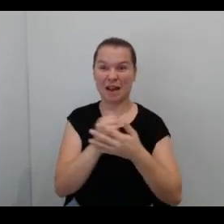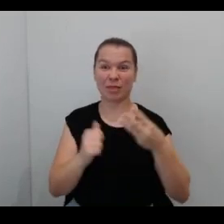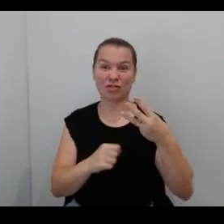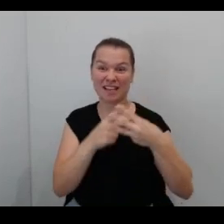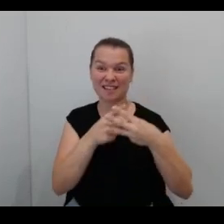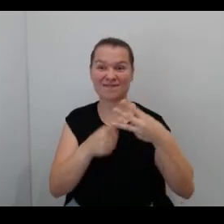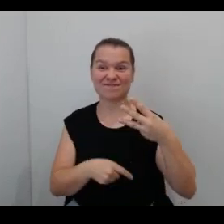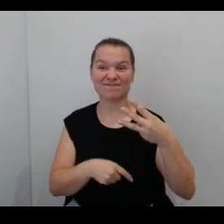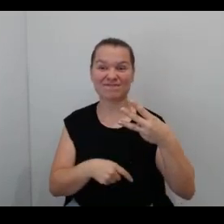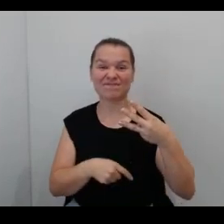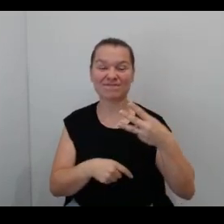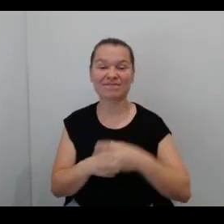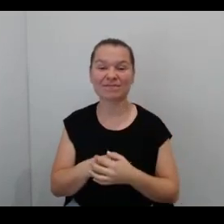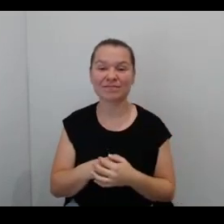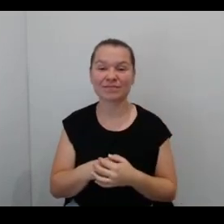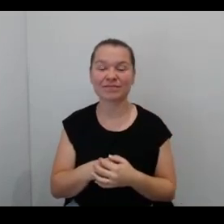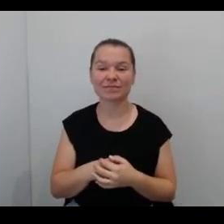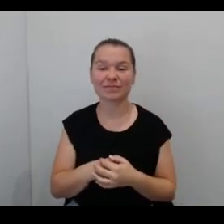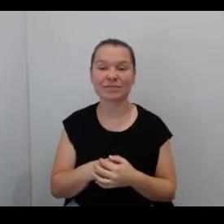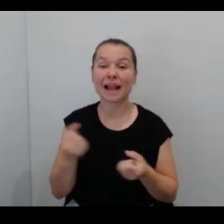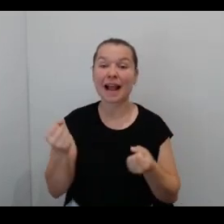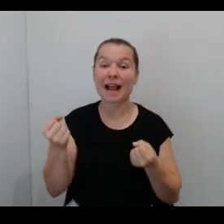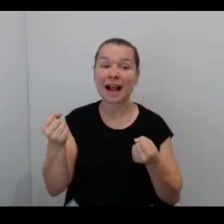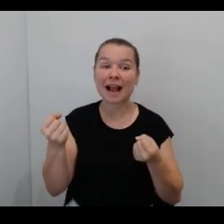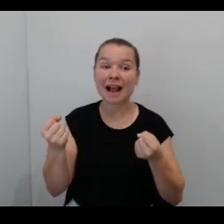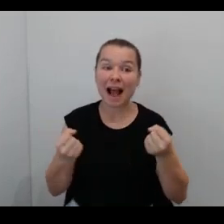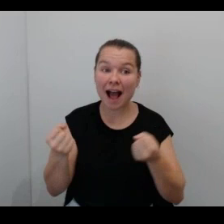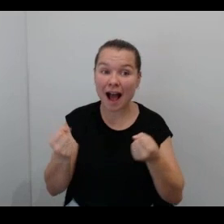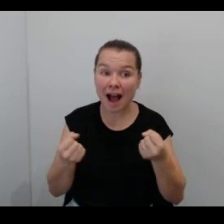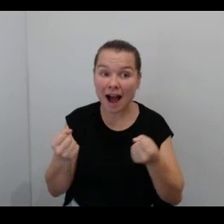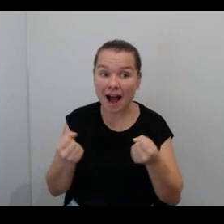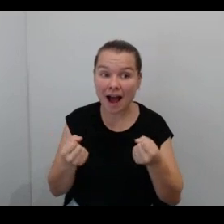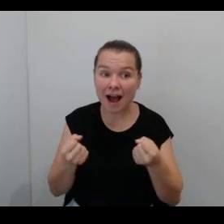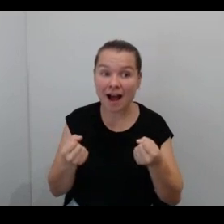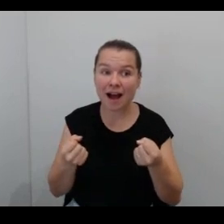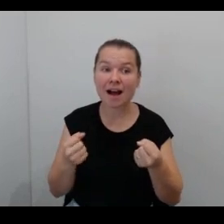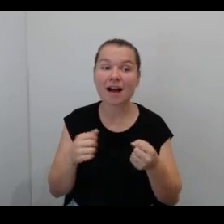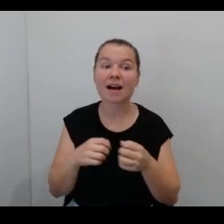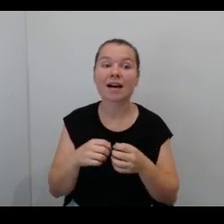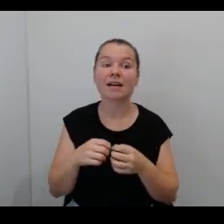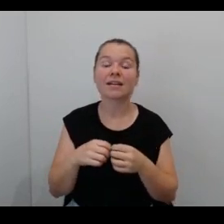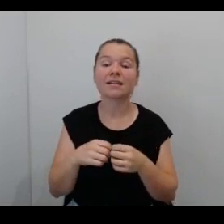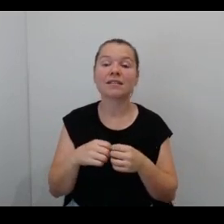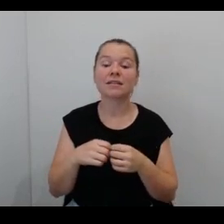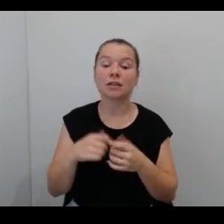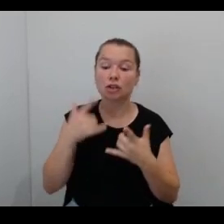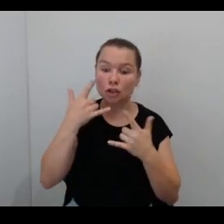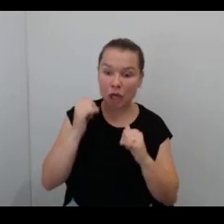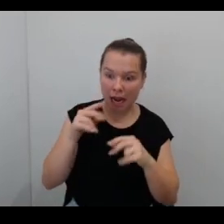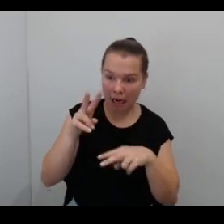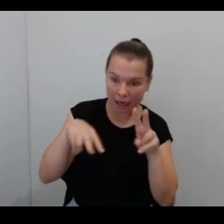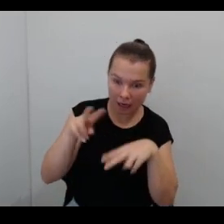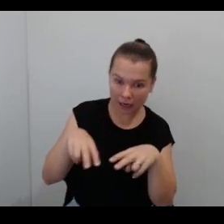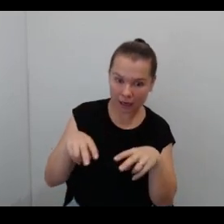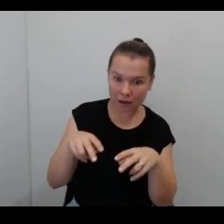With cars, getting it checked to make sure it's actually a working car is a good start.